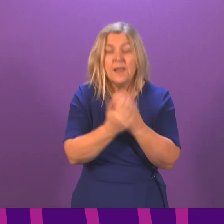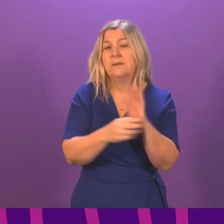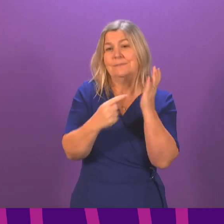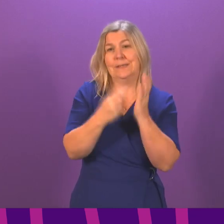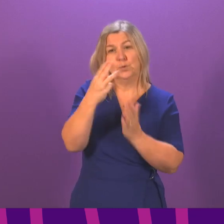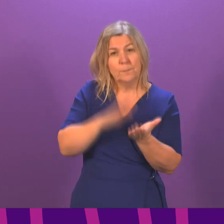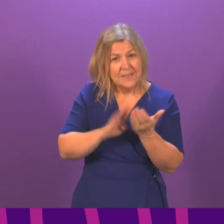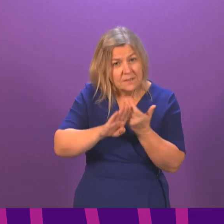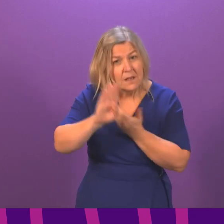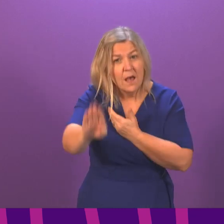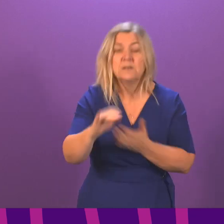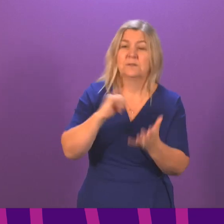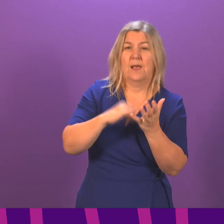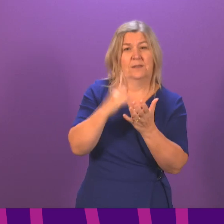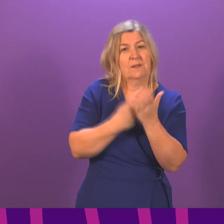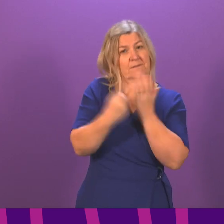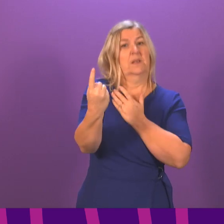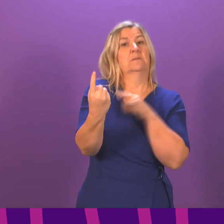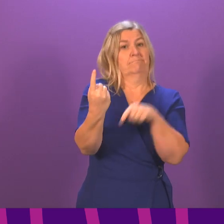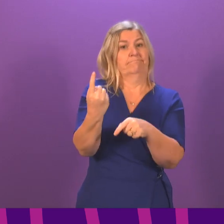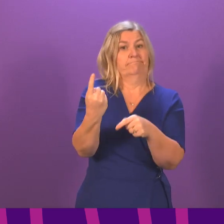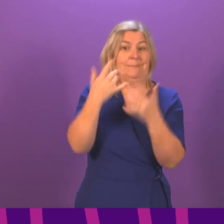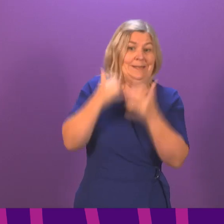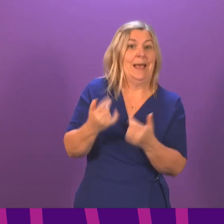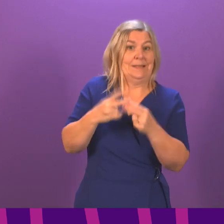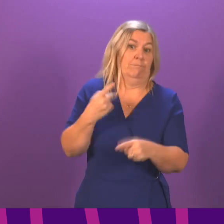and self-isolate and get tested immediately if you have any Covid symptoms.